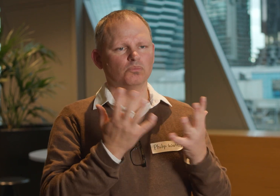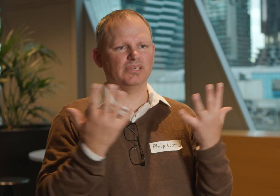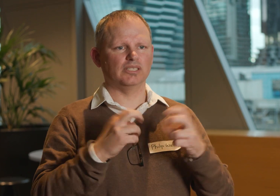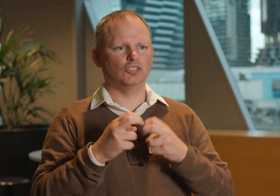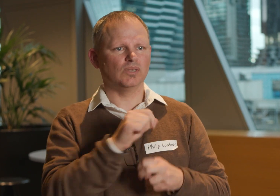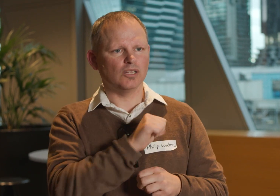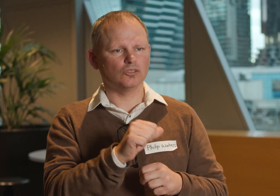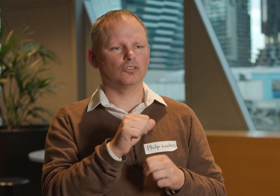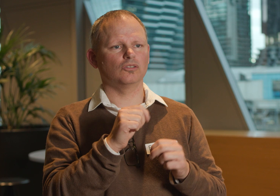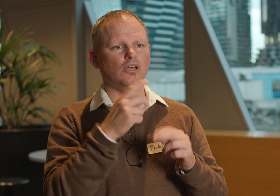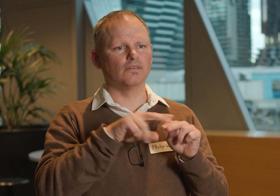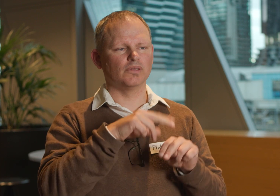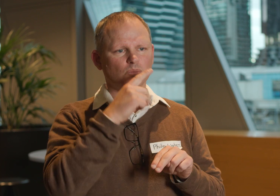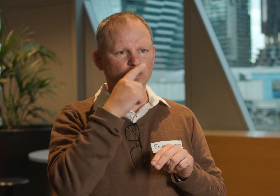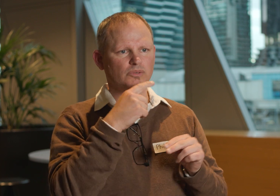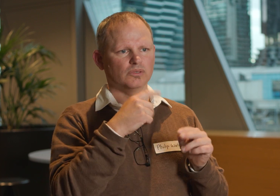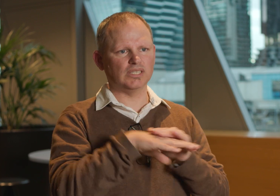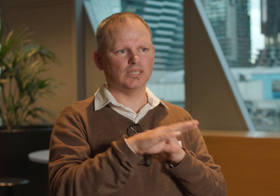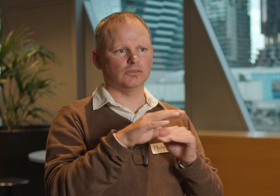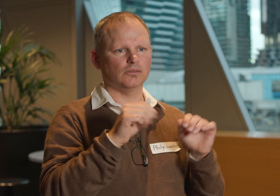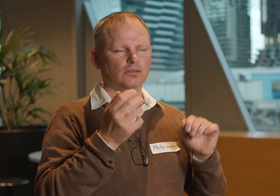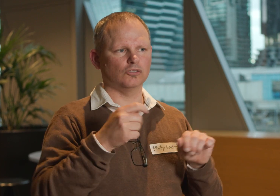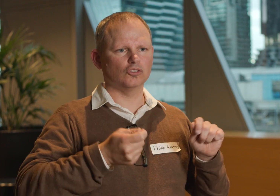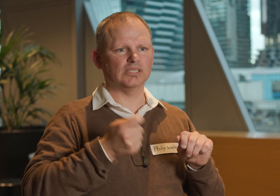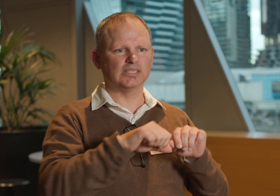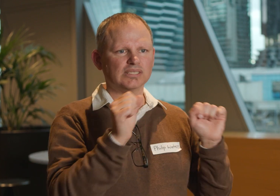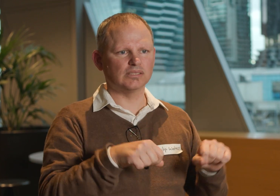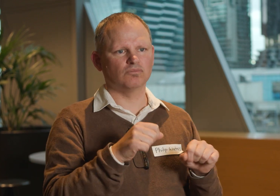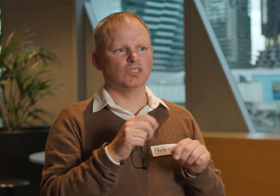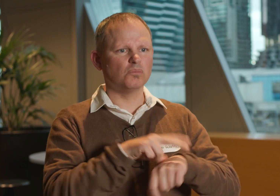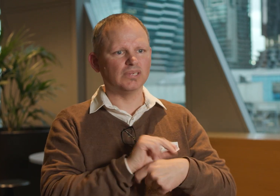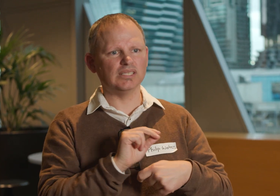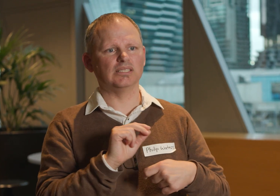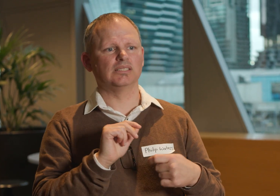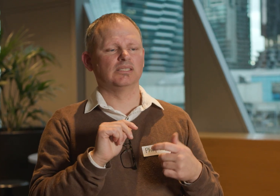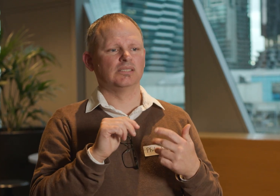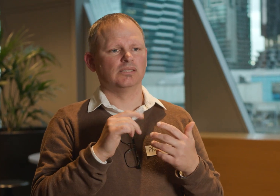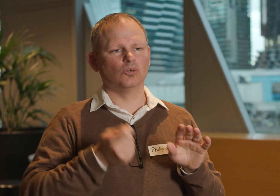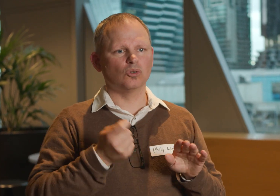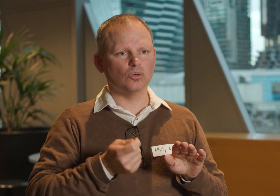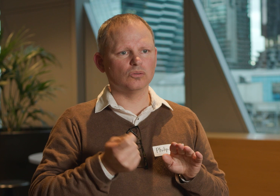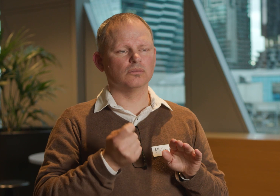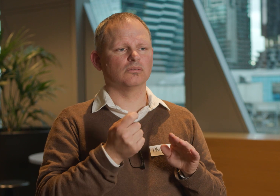a need. So need to access and coming across the attitude of those working in the justice system,